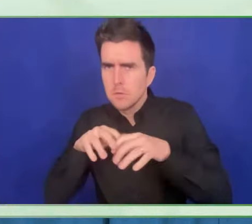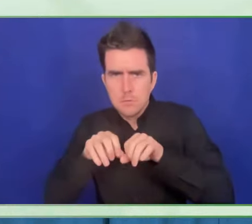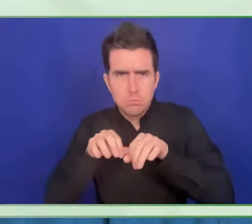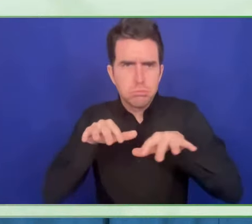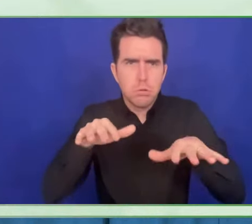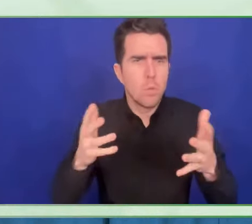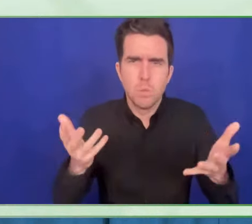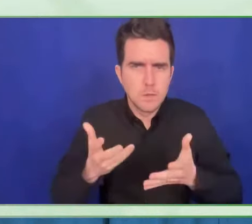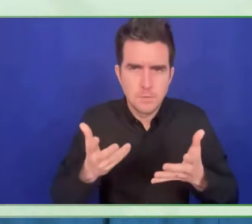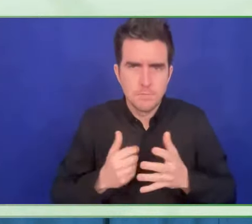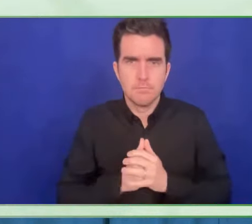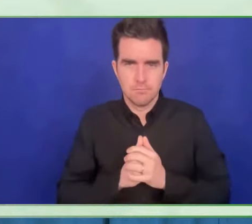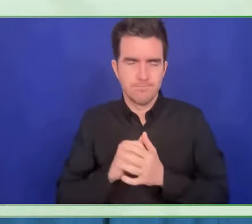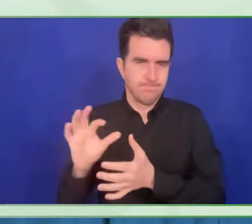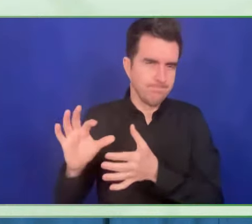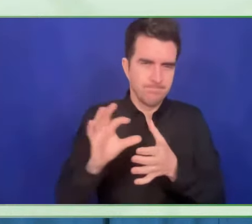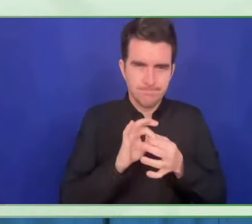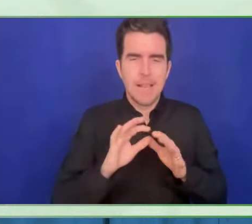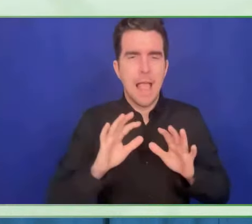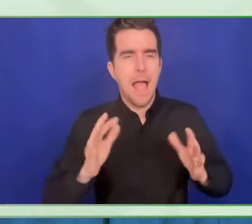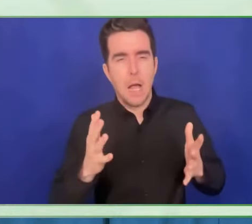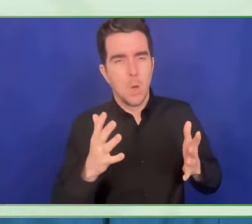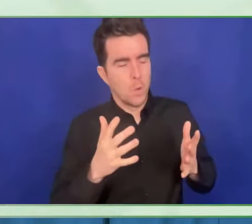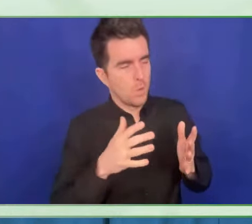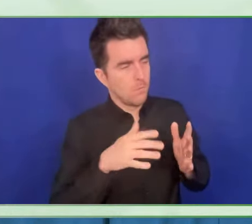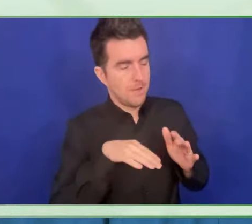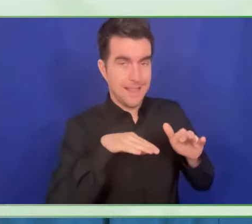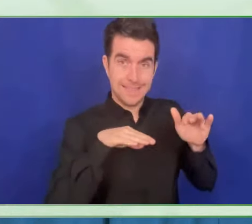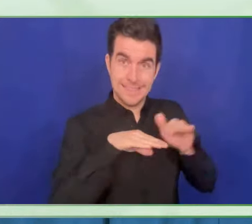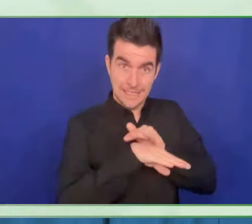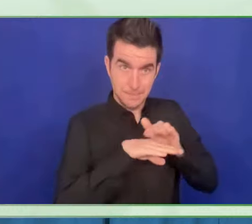key legal instruments on accessibility and now I will share